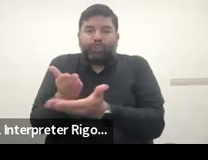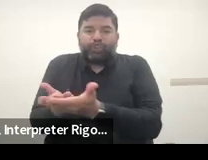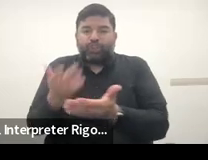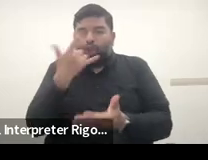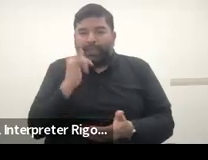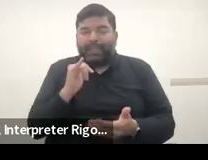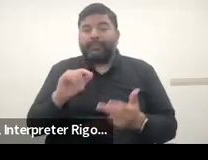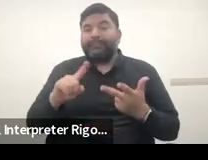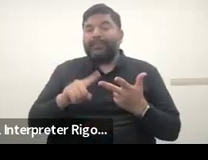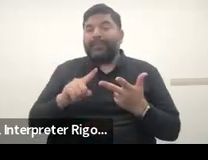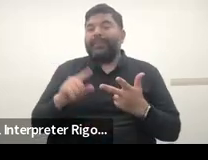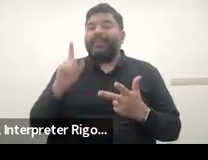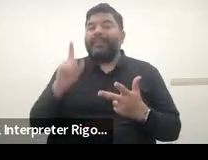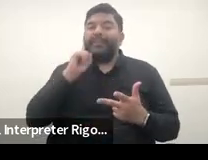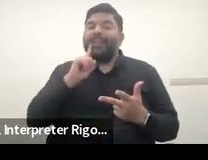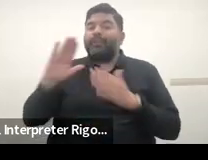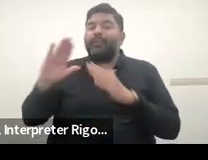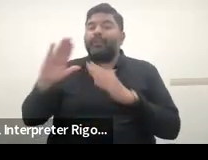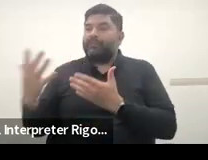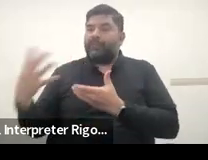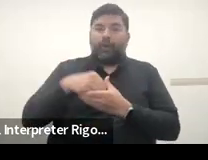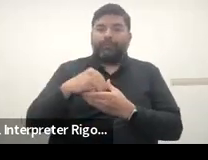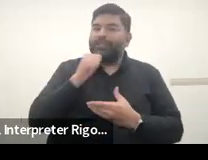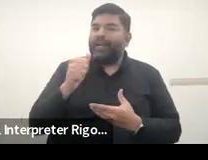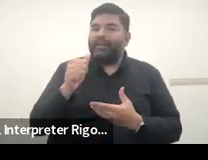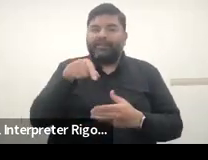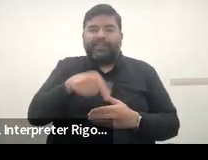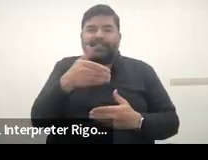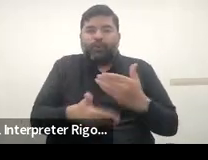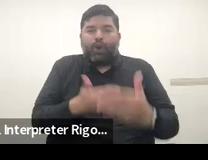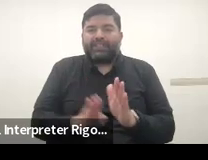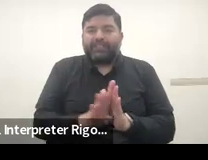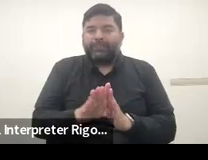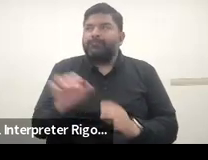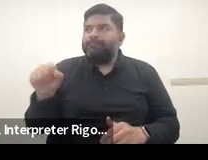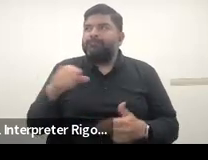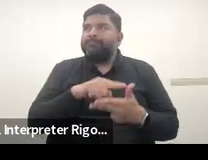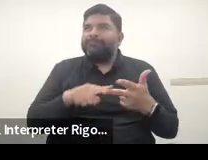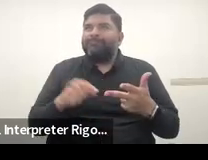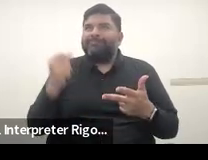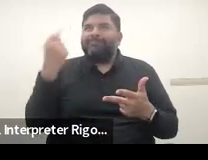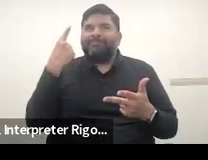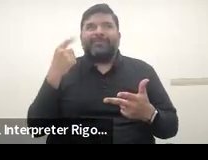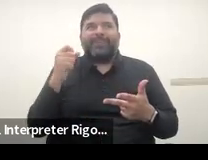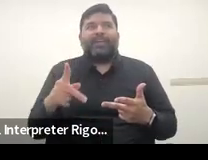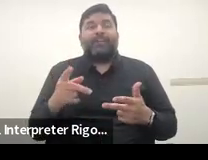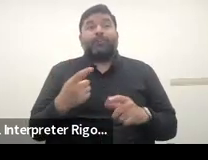of treated in this process so I this is okay yeah so going from a video of someone signing